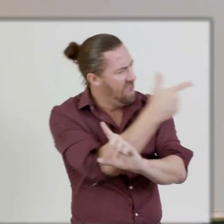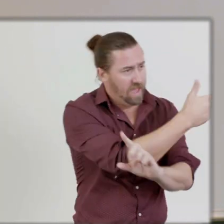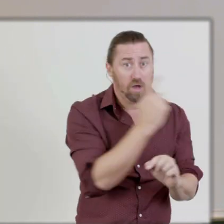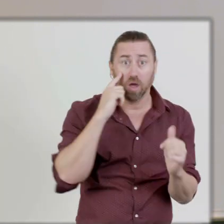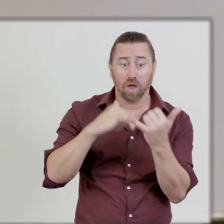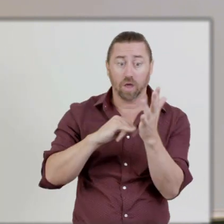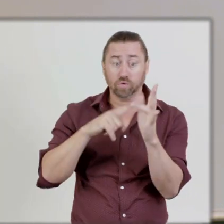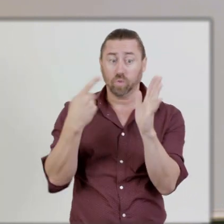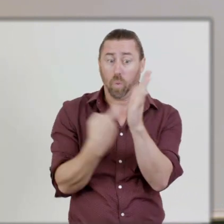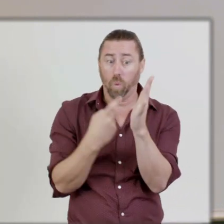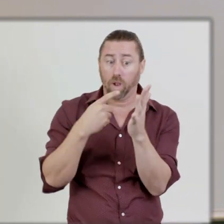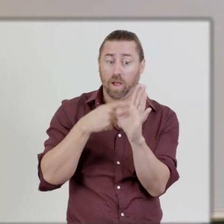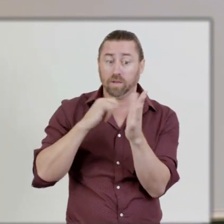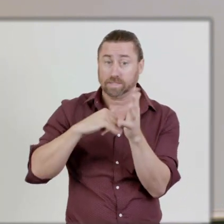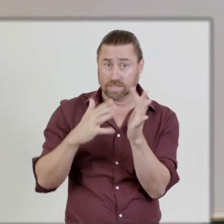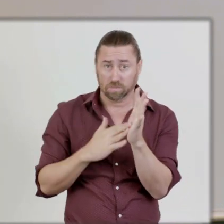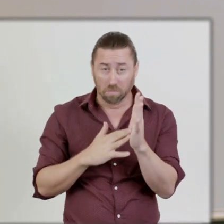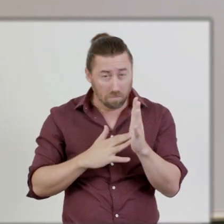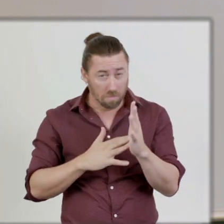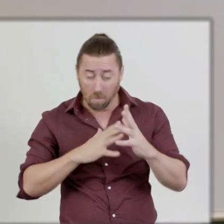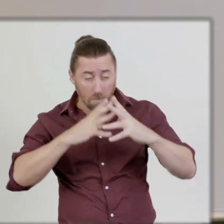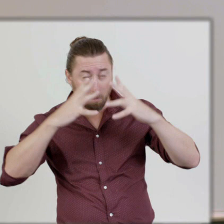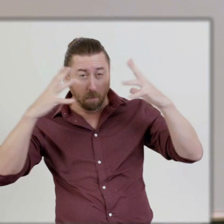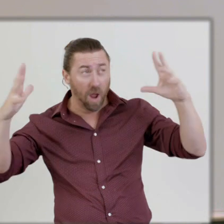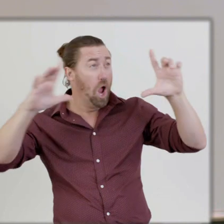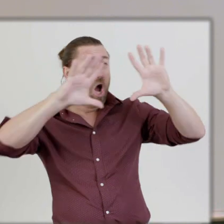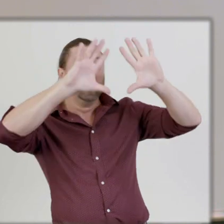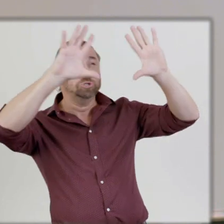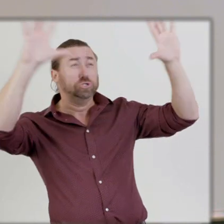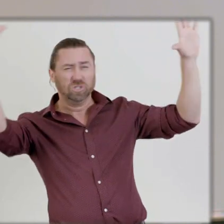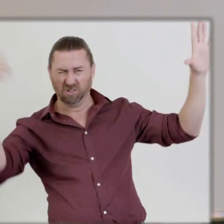The solar system is so big and vast that it's hard for us to visualise.